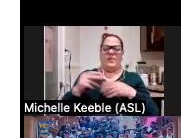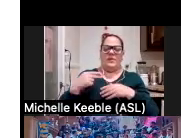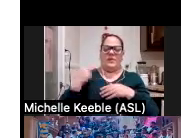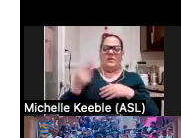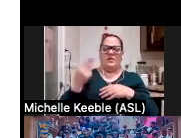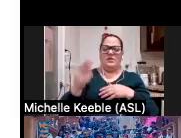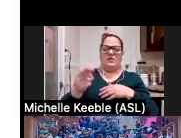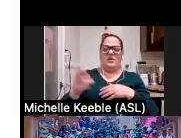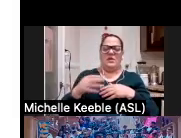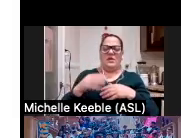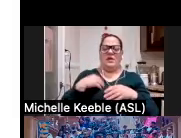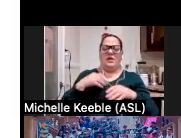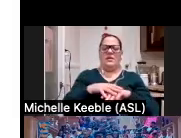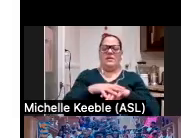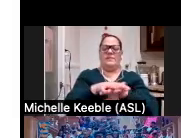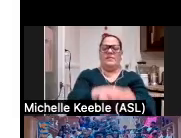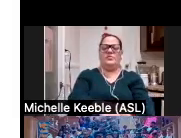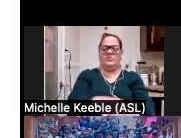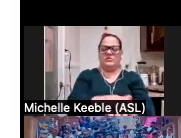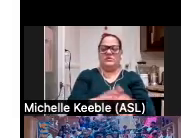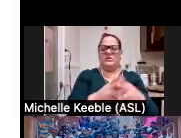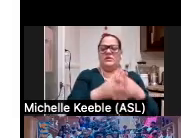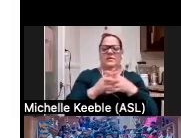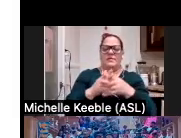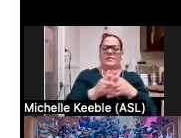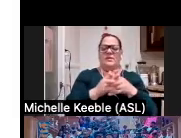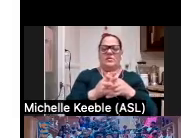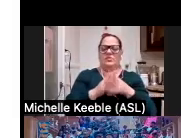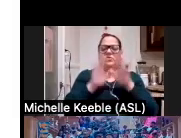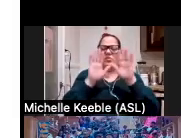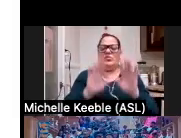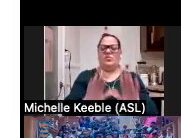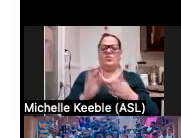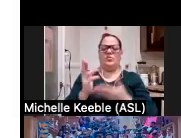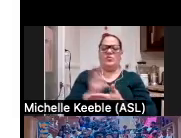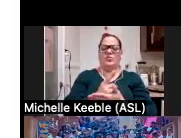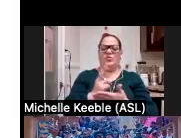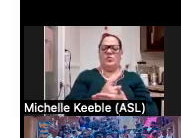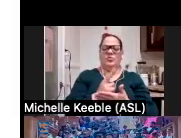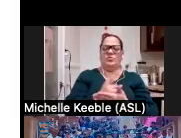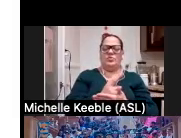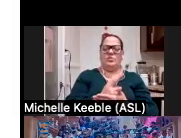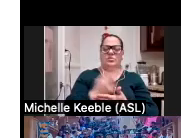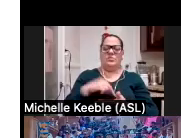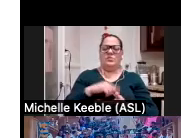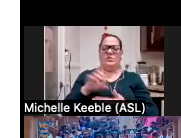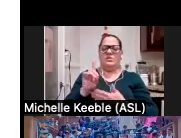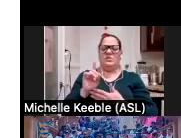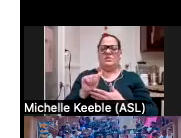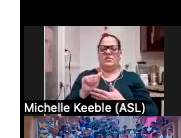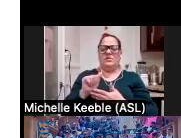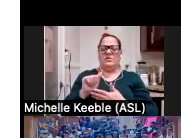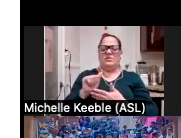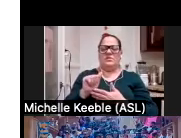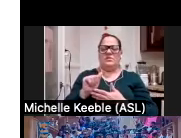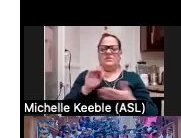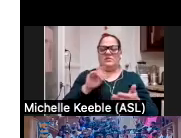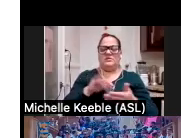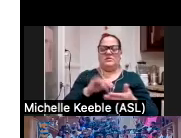America uh which is a wonderful resource um where disability studies co scholars in